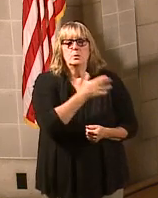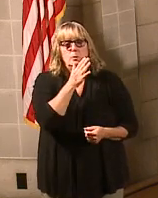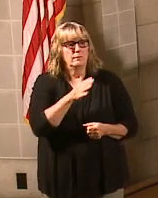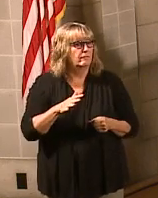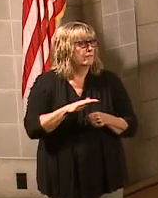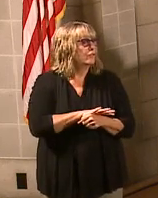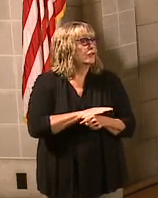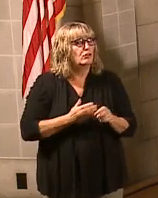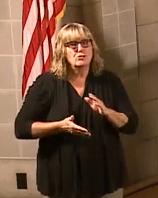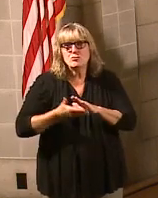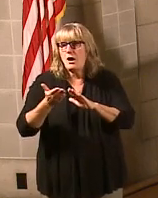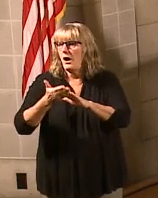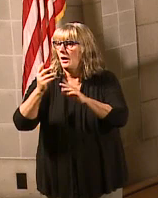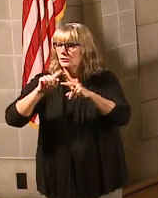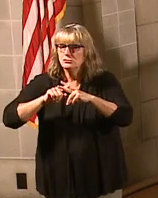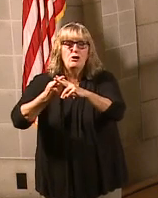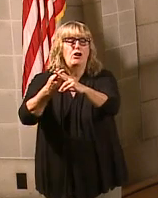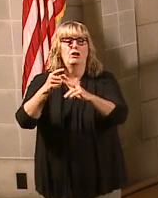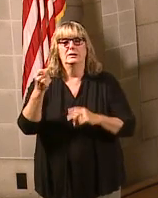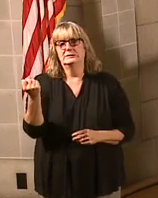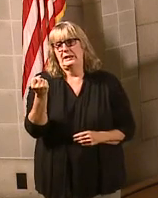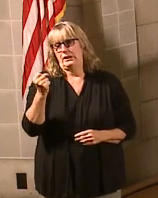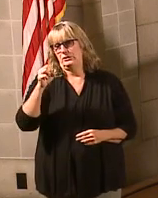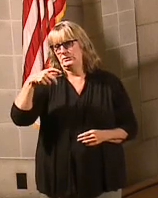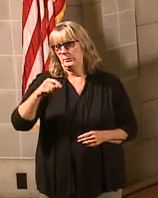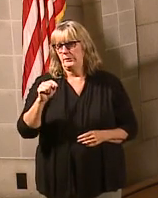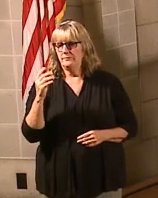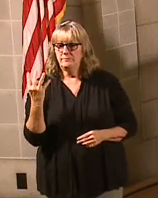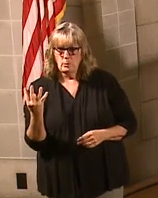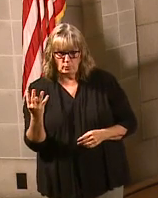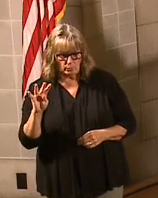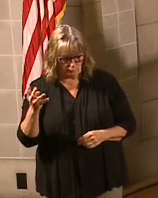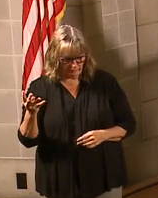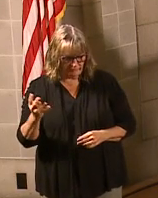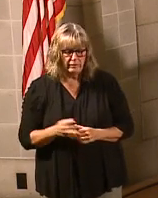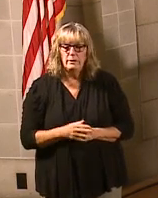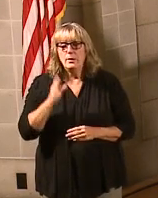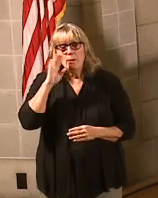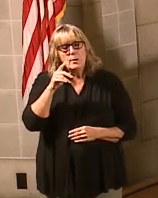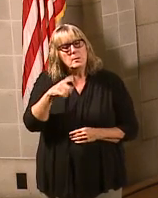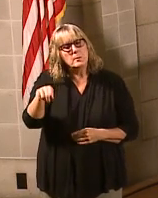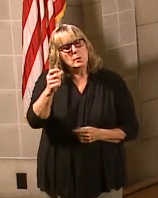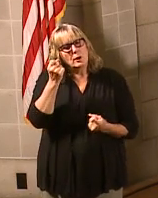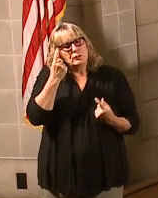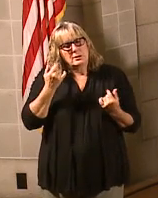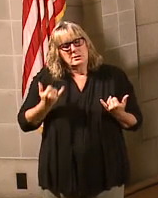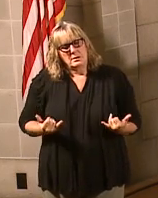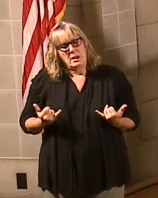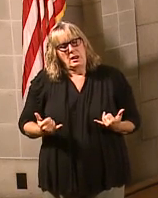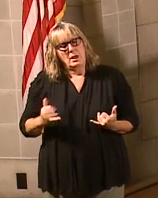TOOL IN THE TOOLBOX TO HELP THE HOSPITAL SYSTEMS OUT.